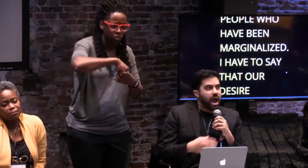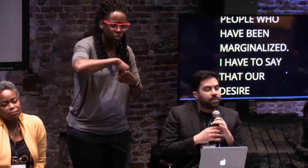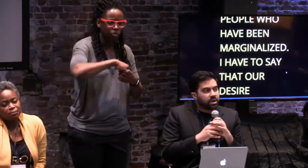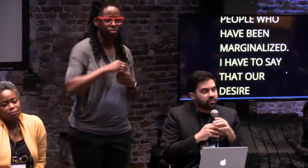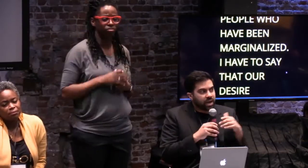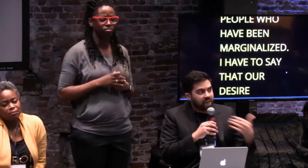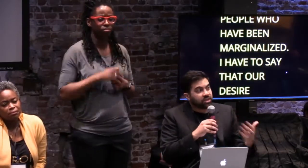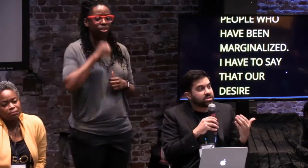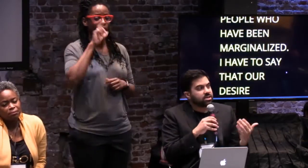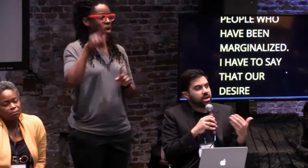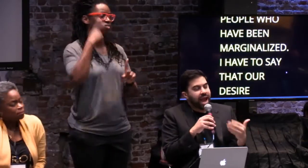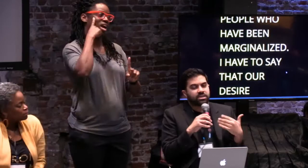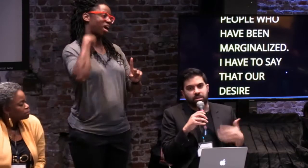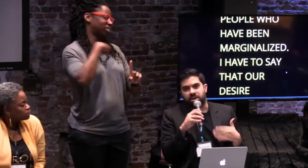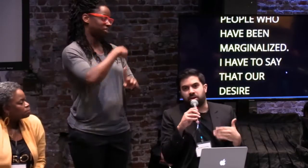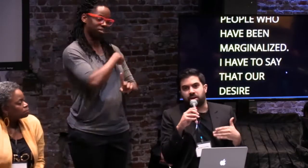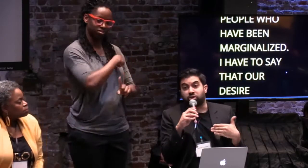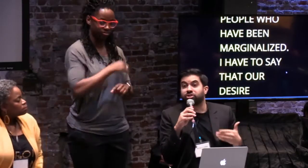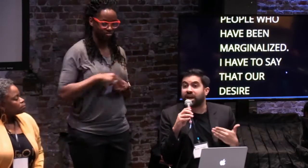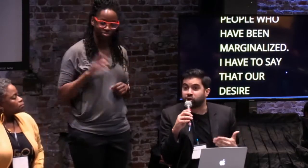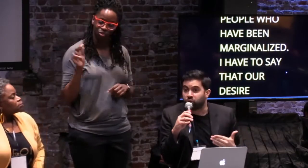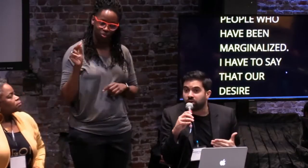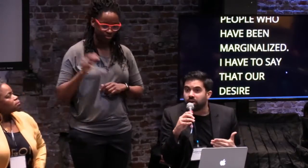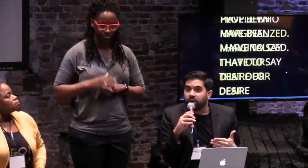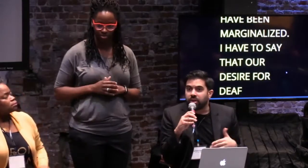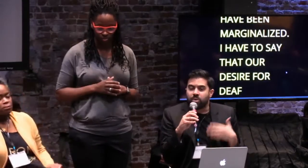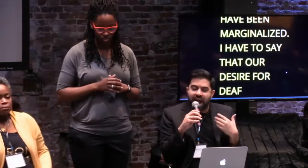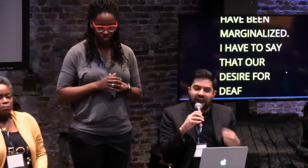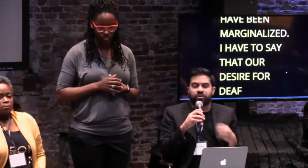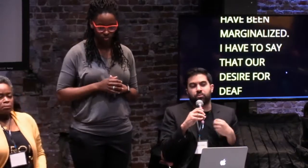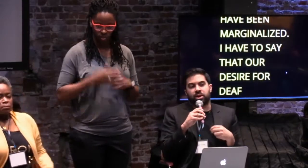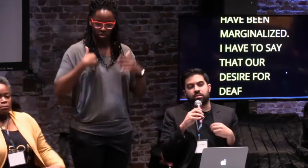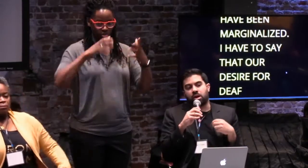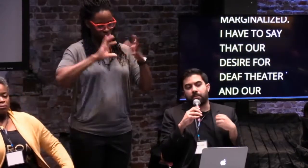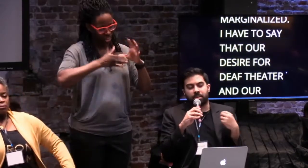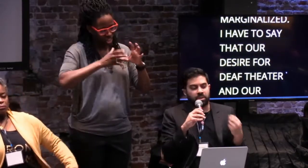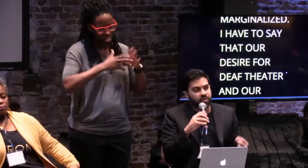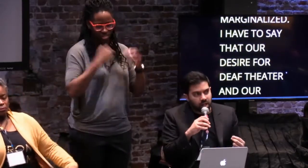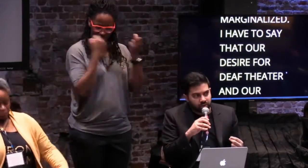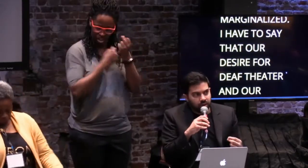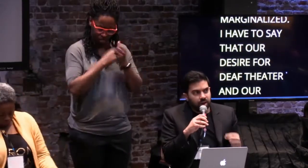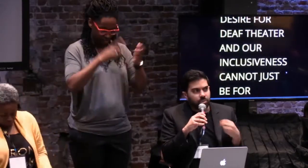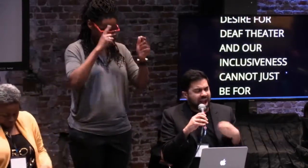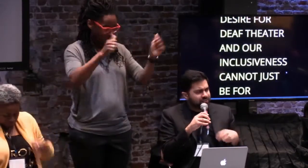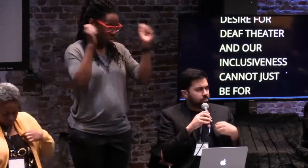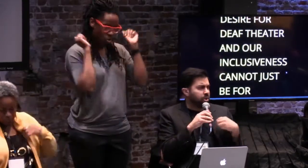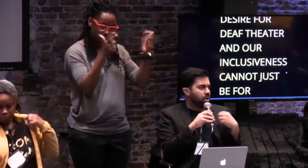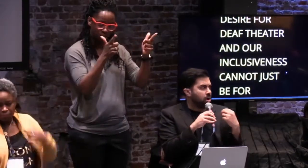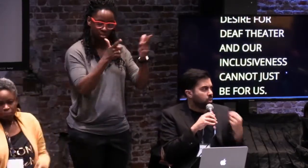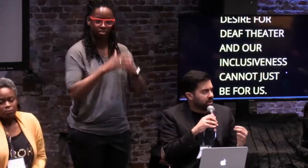I believe that advocacy has to be intersectional. That we have to bring along people of color. We have to bring along women,